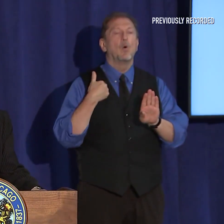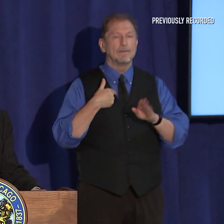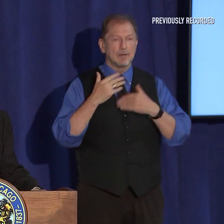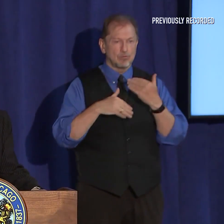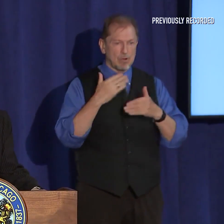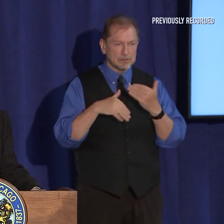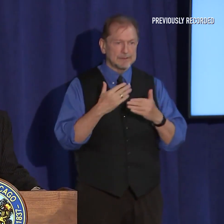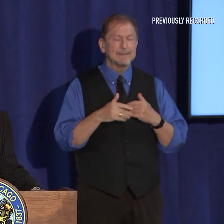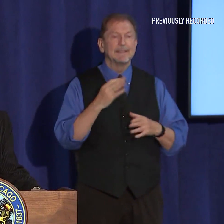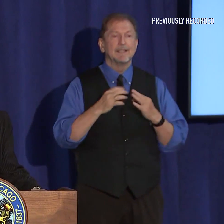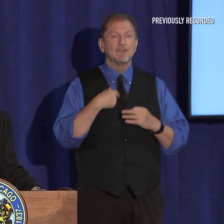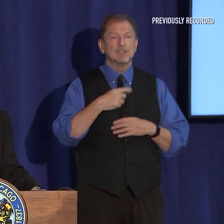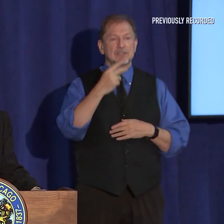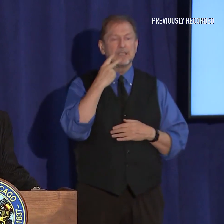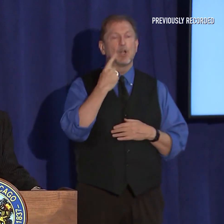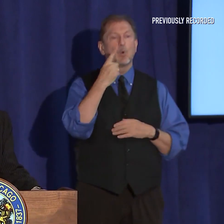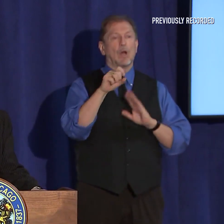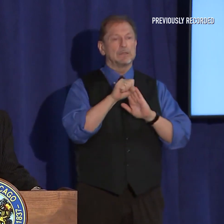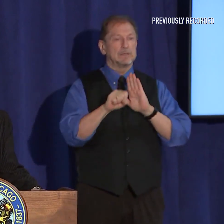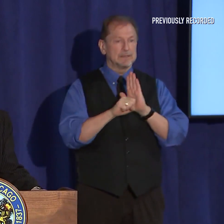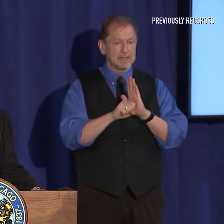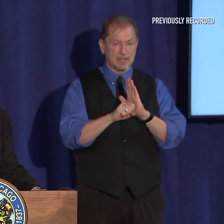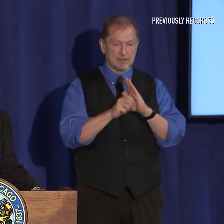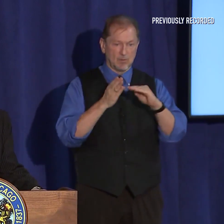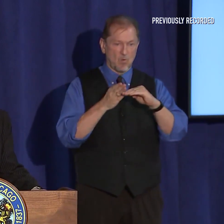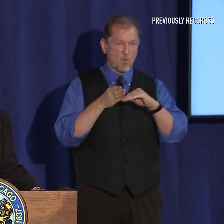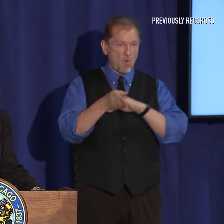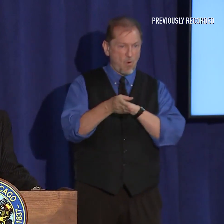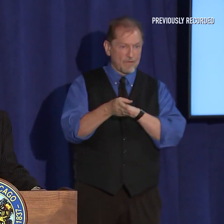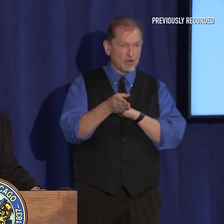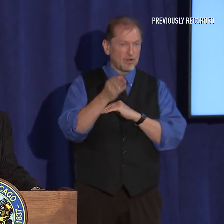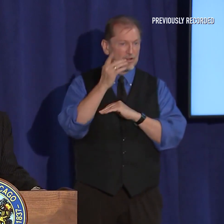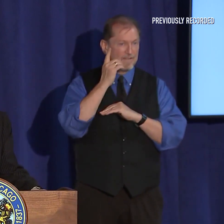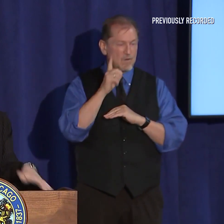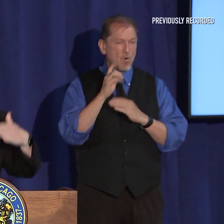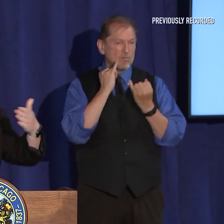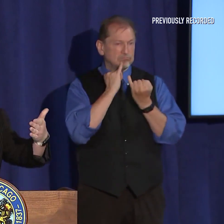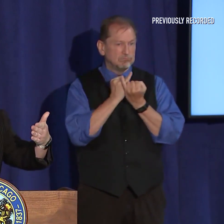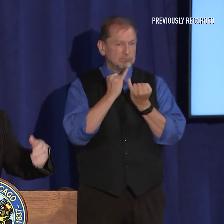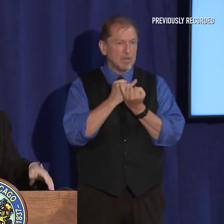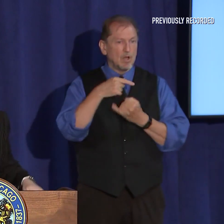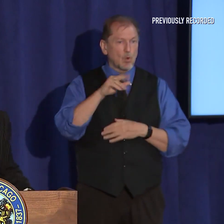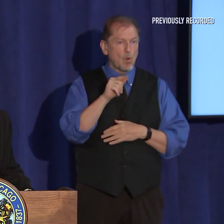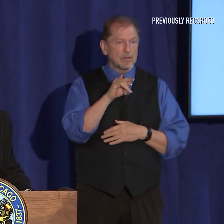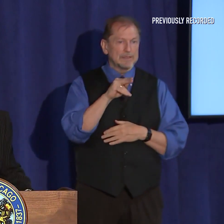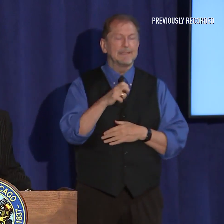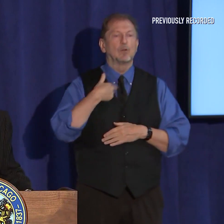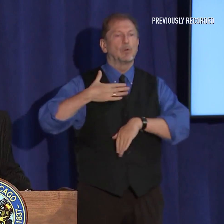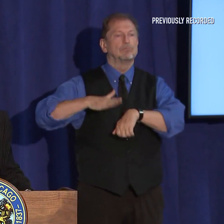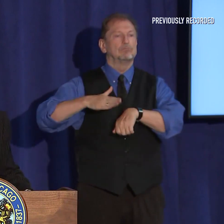FOR THE STATES THAT THAT BORDER ASKED WHETHER THAT'S WISCONSIN WE HAVE MADE IT A PRACTICE ALL ALONG THAT IF WE